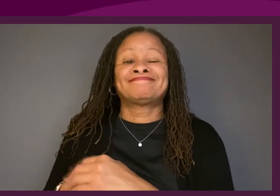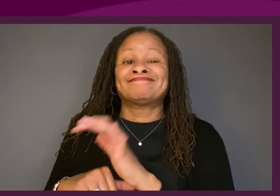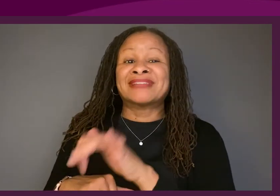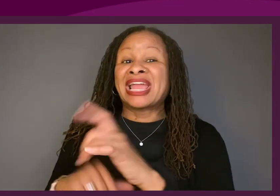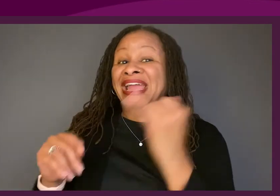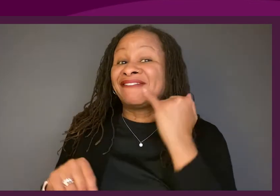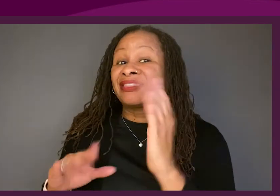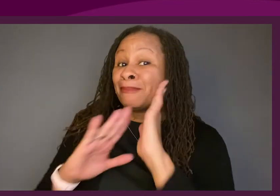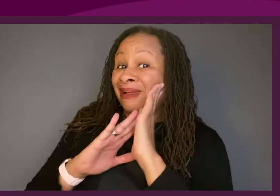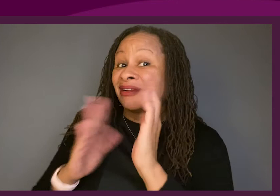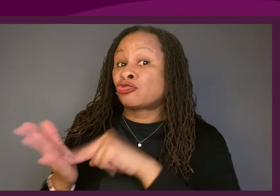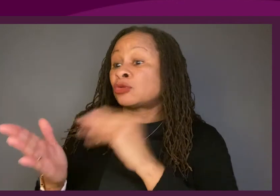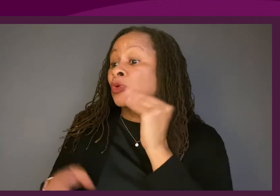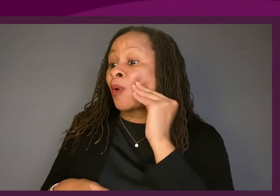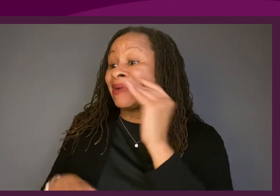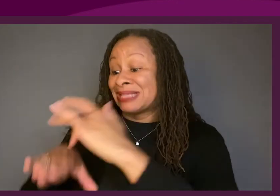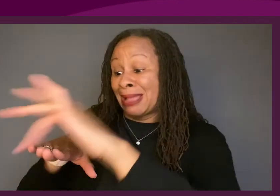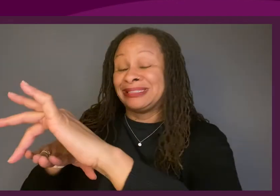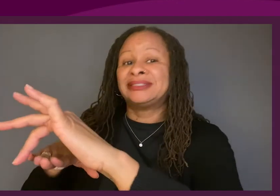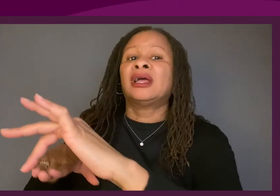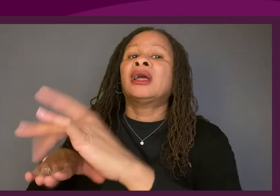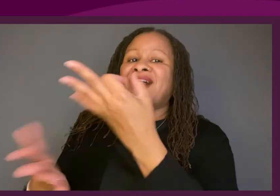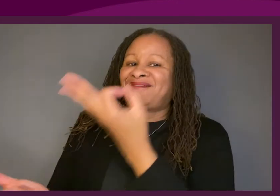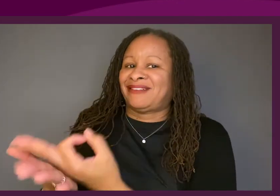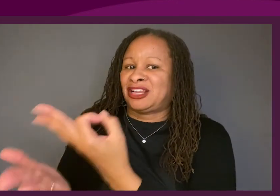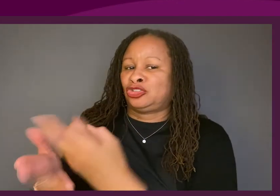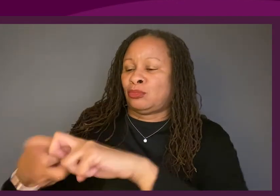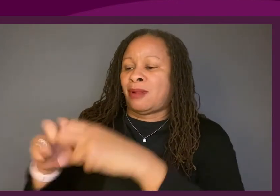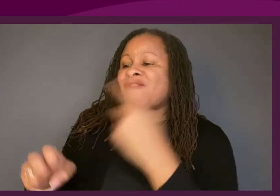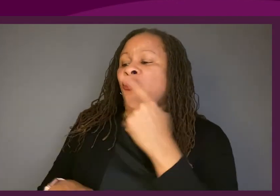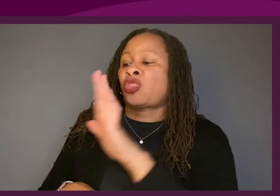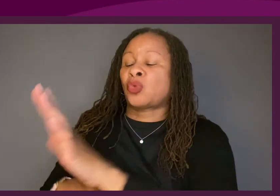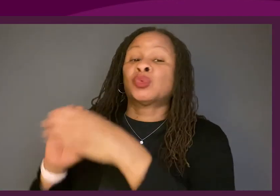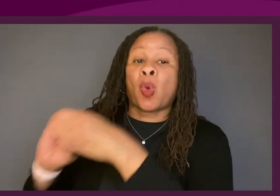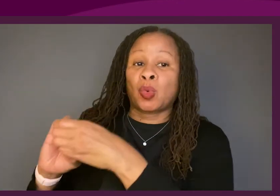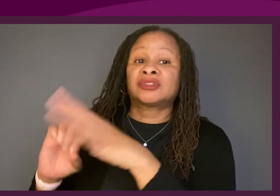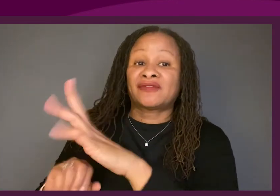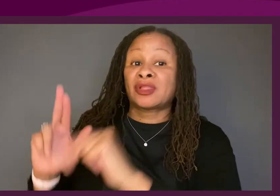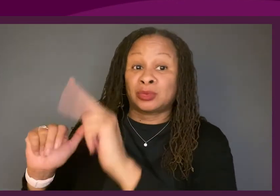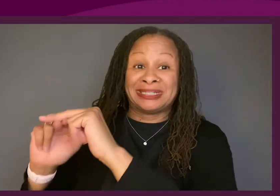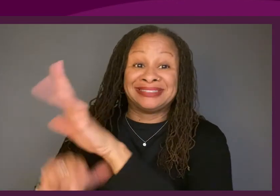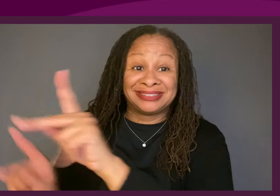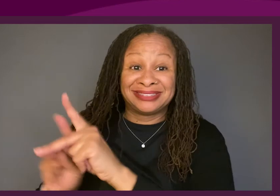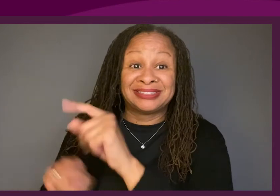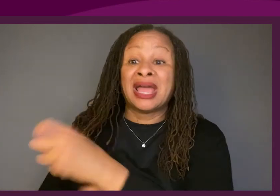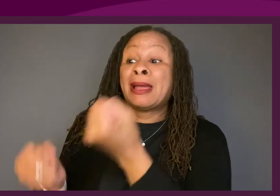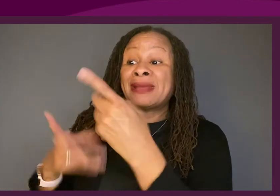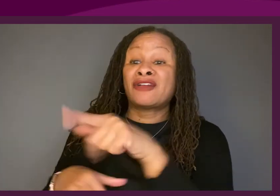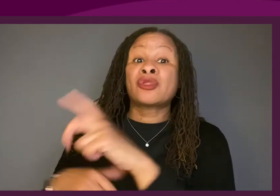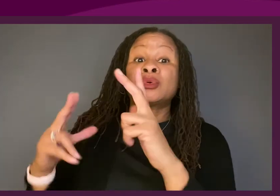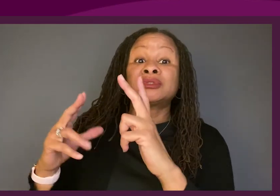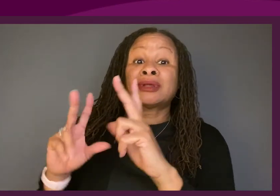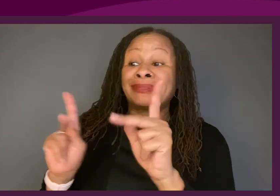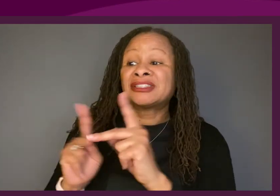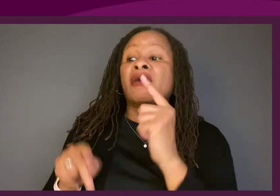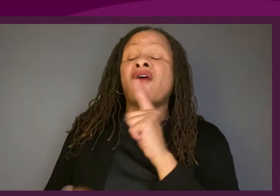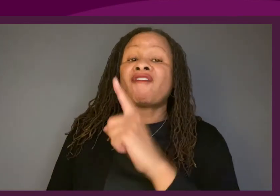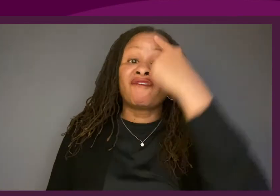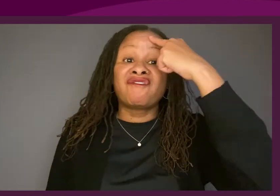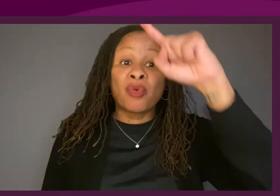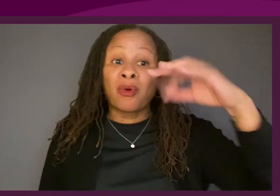And many of those facilities are for-profit companies and leaving those beds empty is